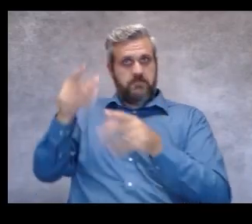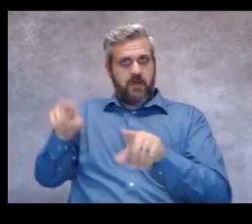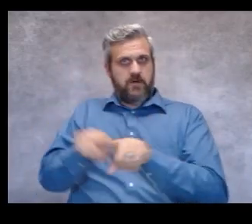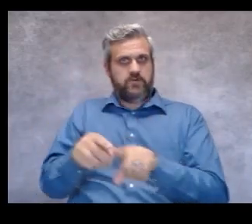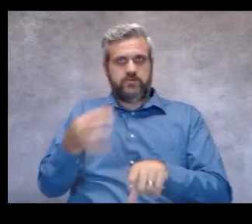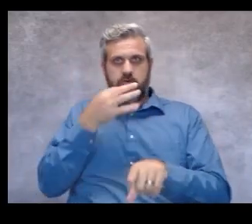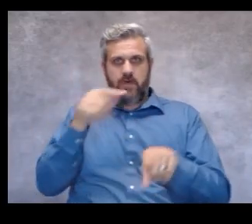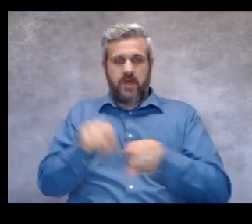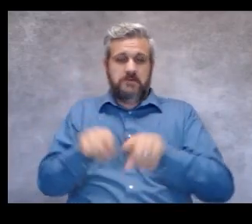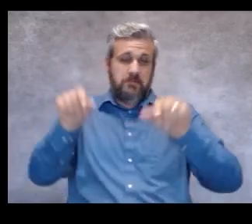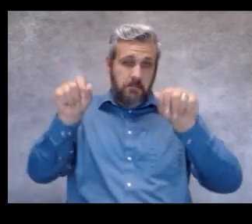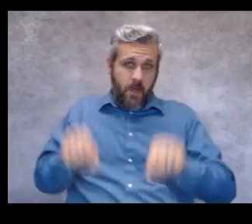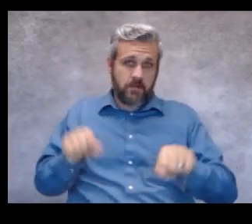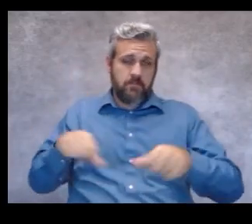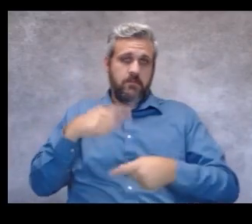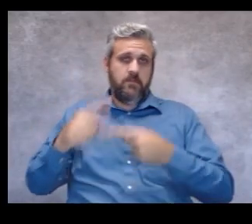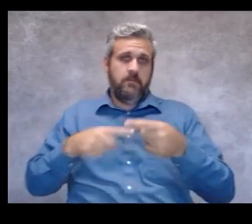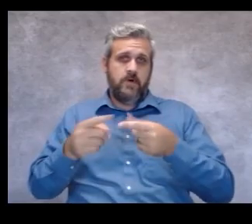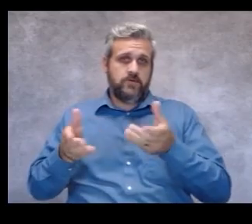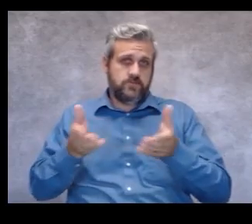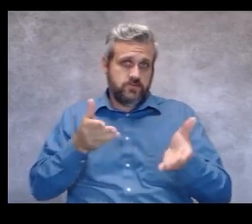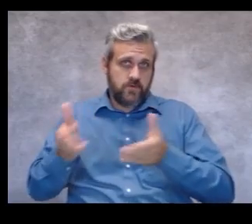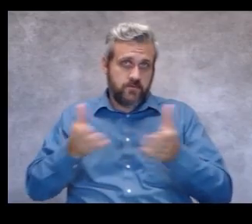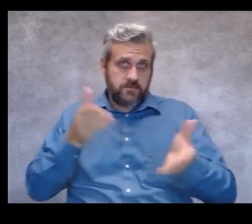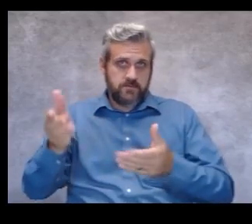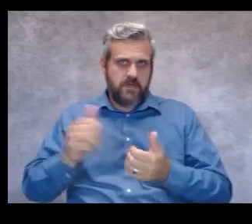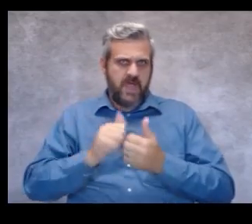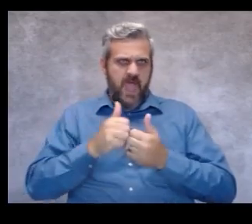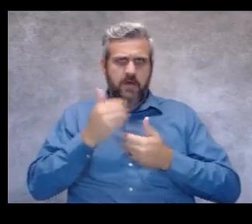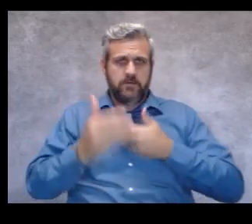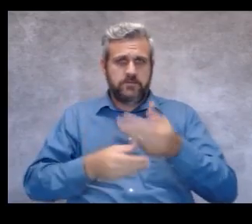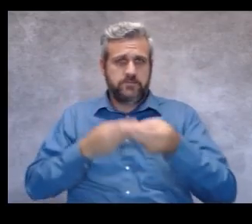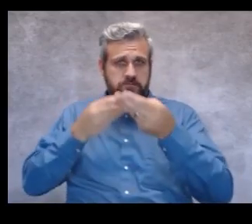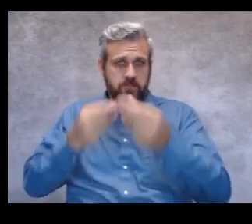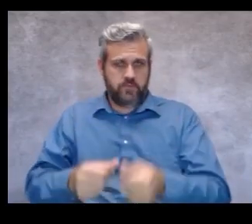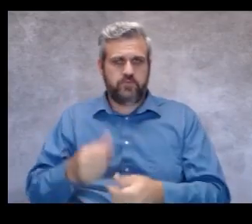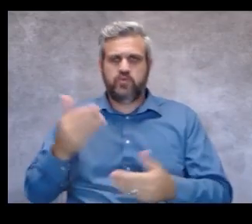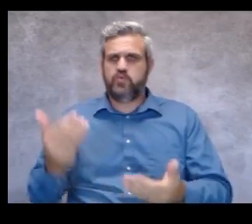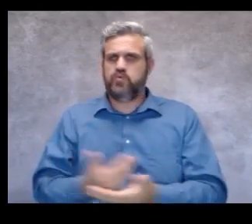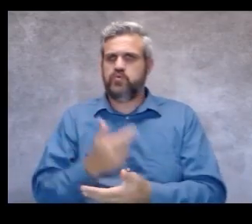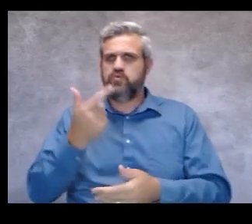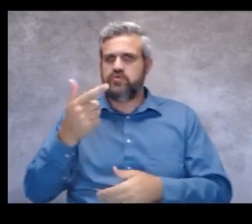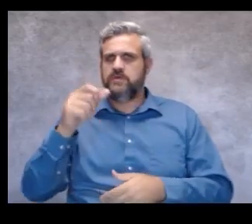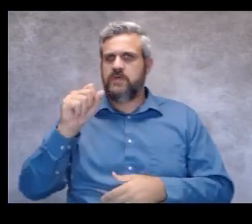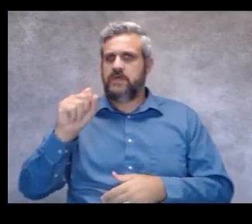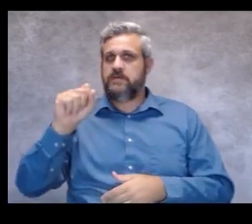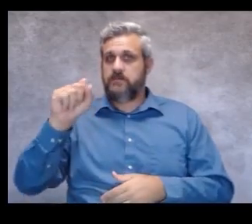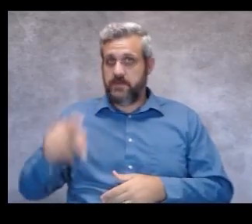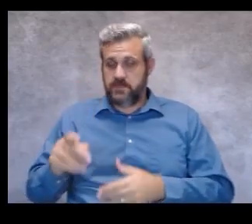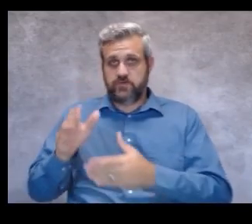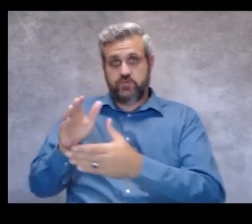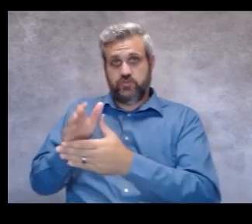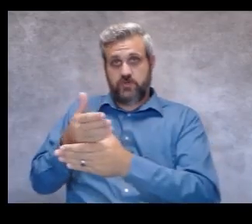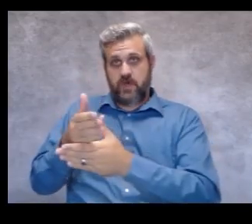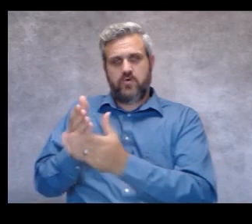student services. To assist with this process, a new GSSP was shared through